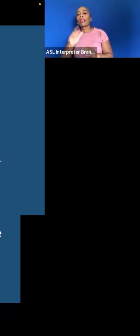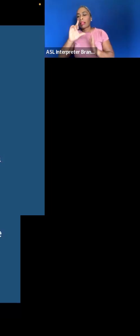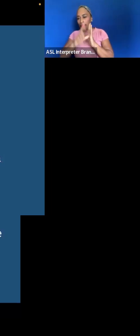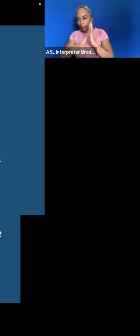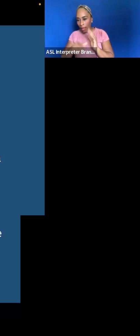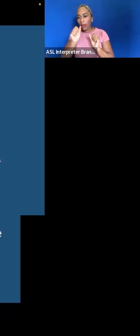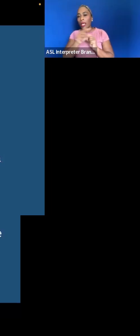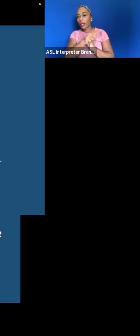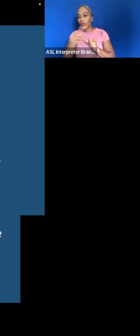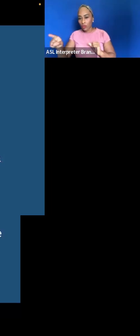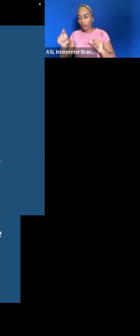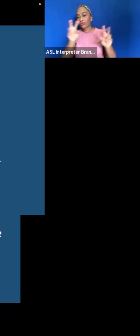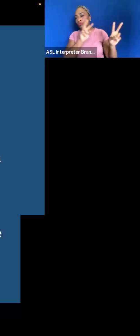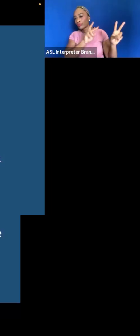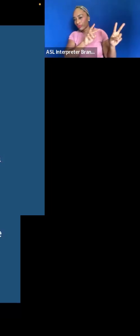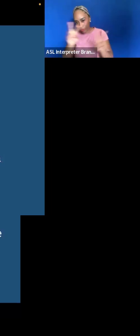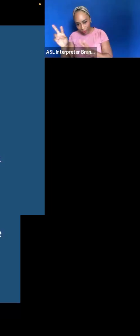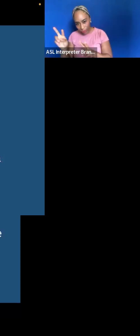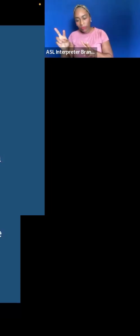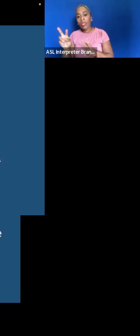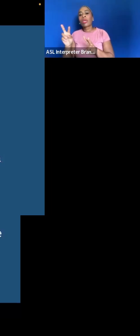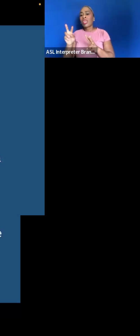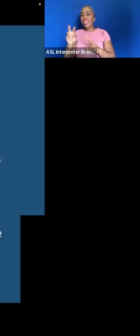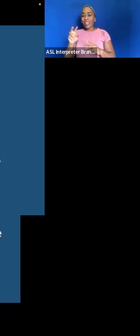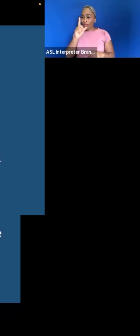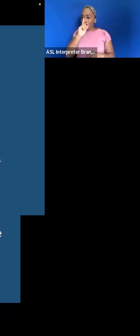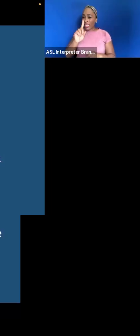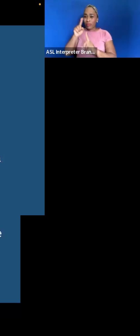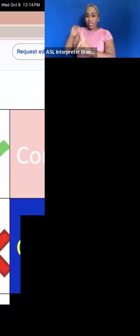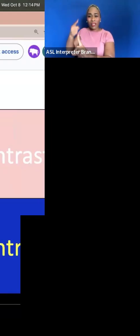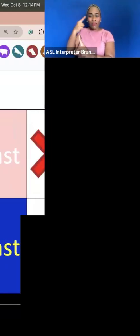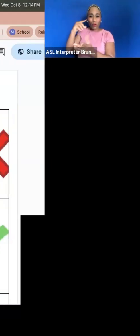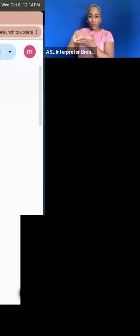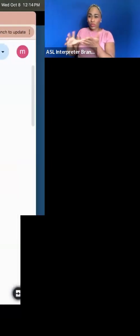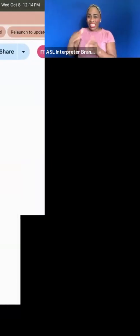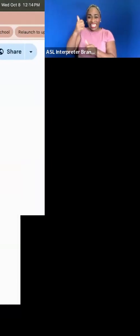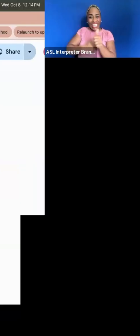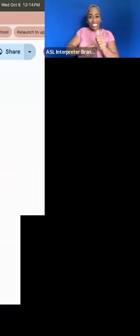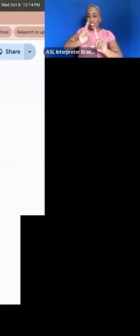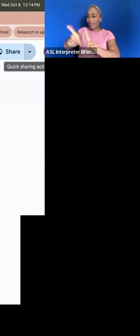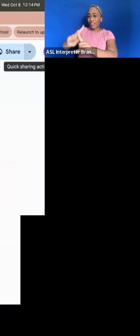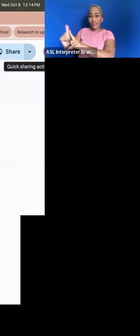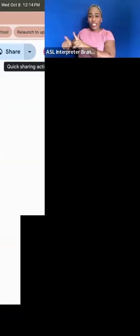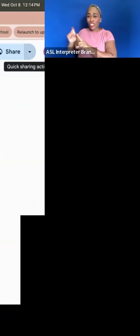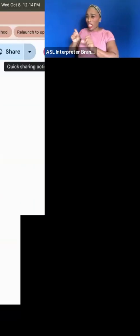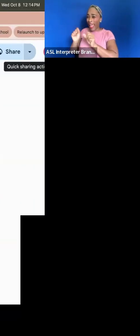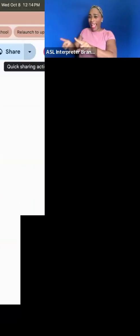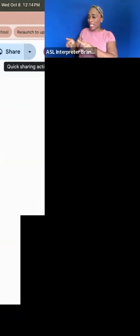And again, it's so student specific that you really need to ask the kiddo what color contrasts are best for them.